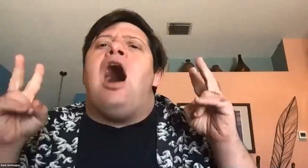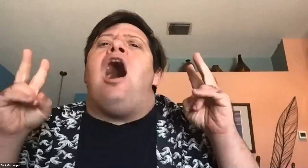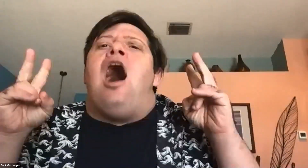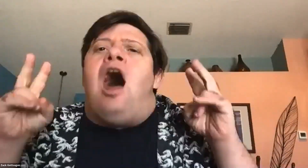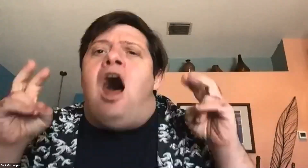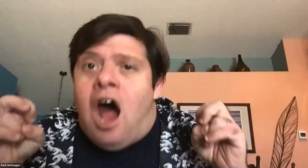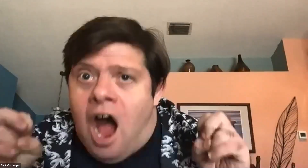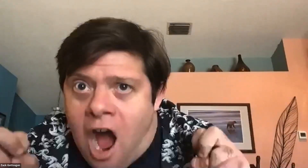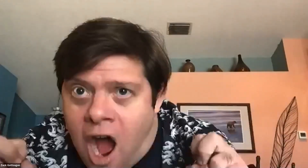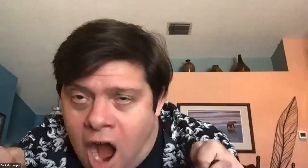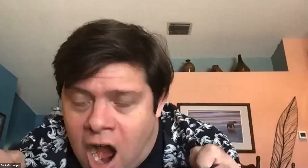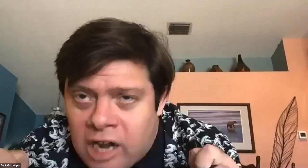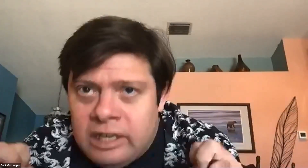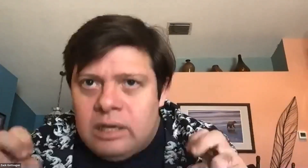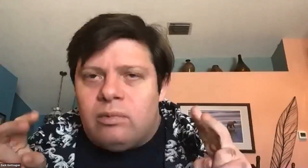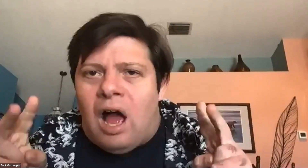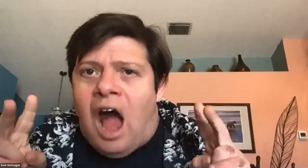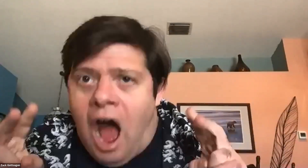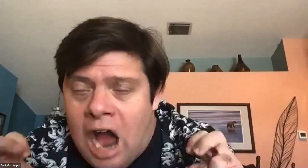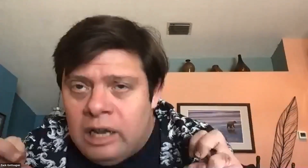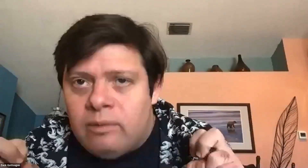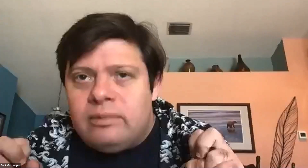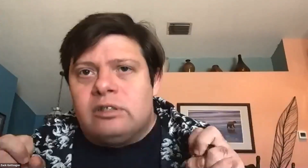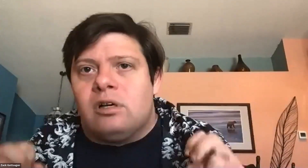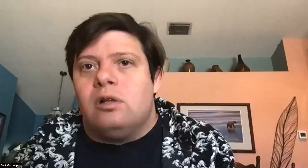This could be doing -- you know, I